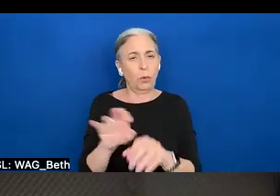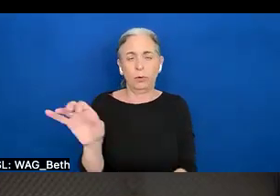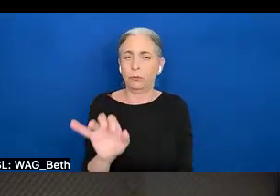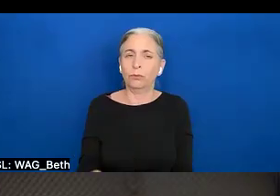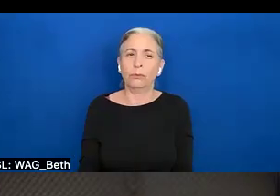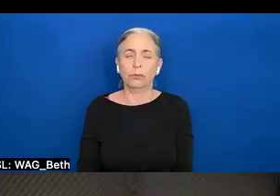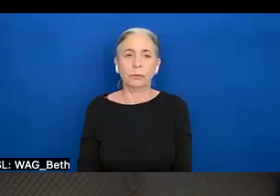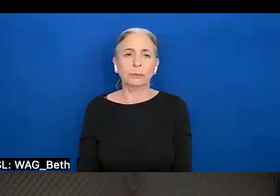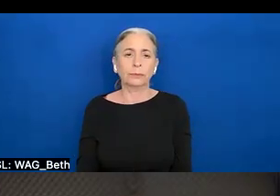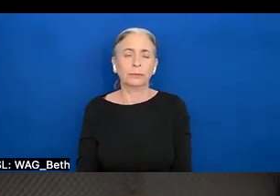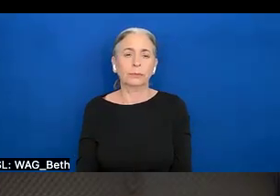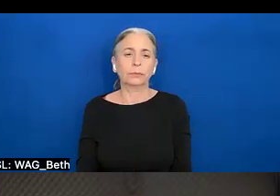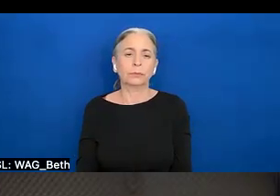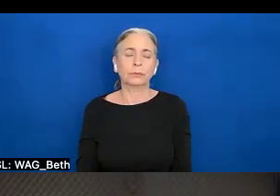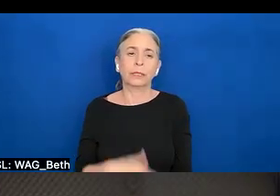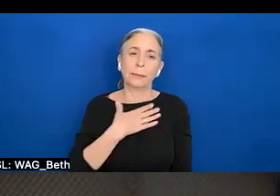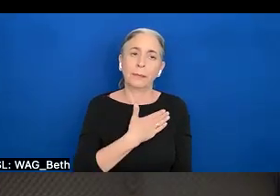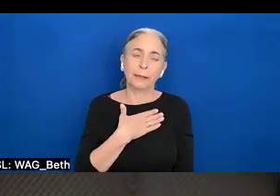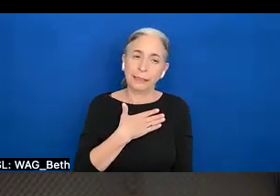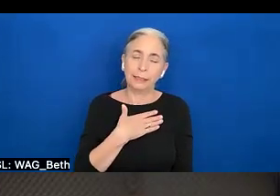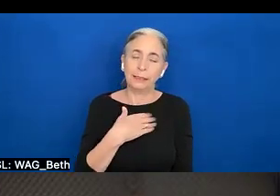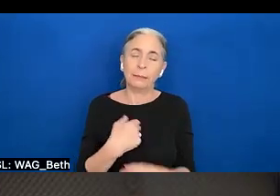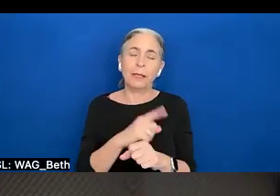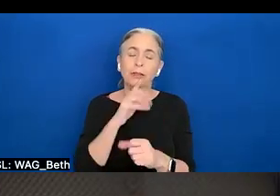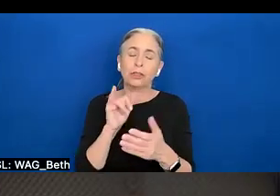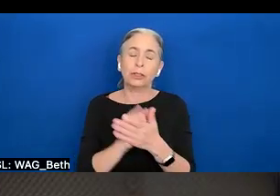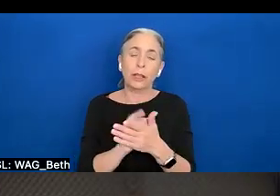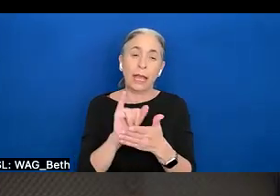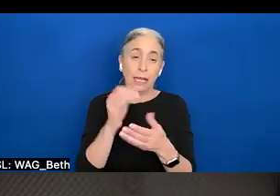So, please check that those information are then